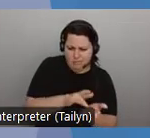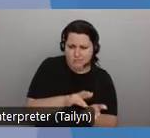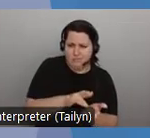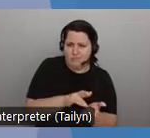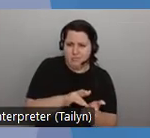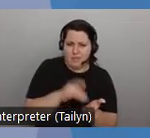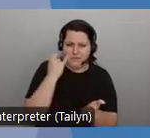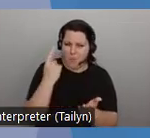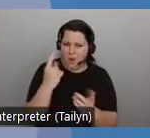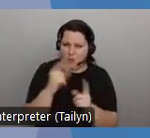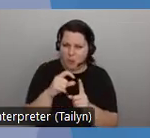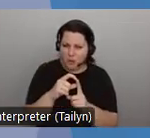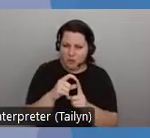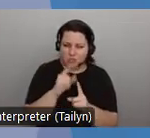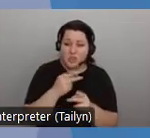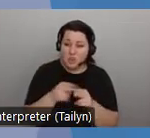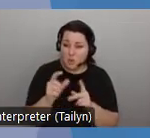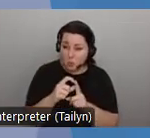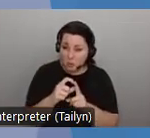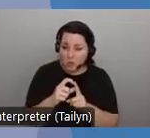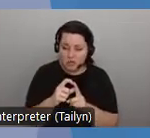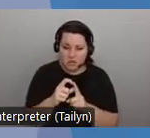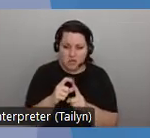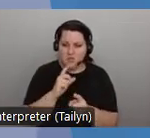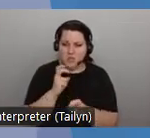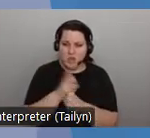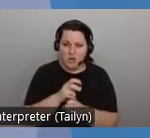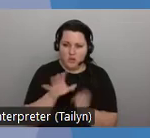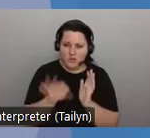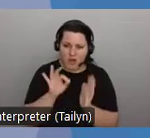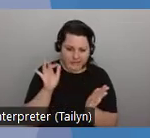If this is being opened up on say a tablet or phone is a lot harder to press that link if it is